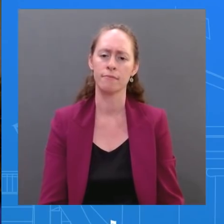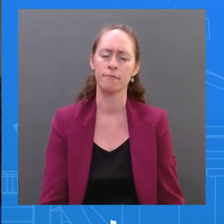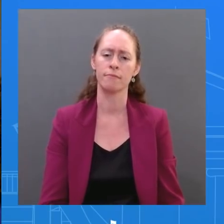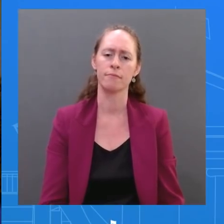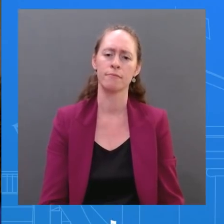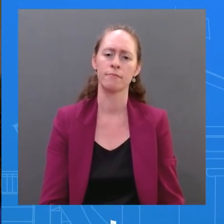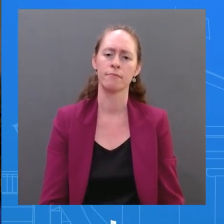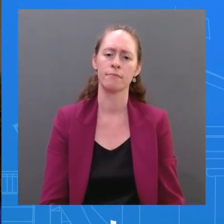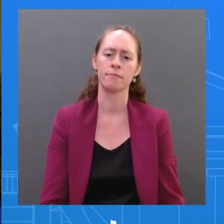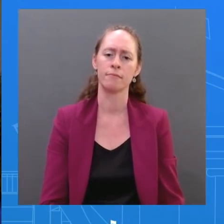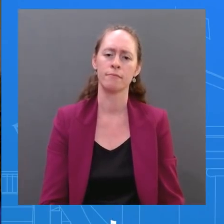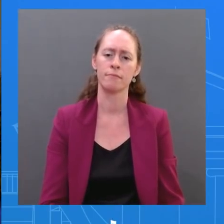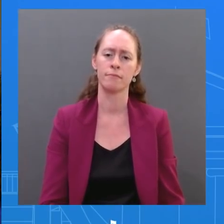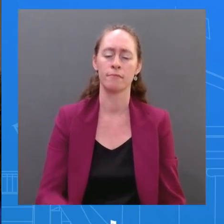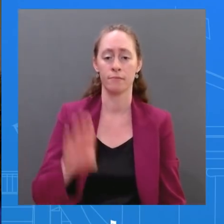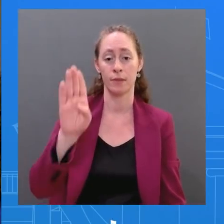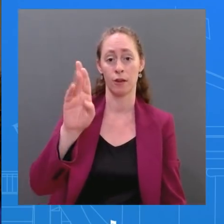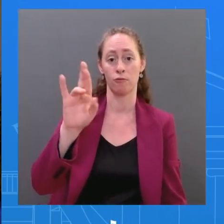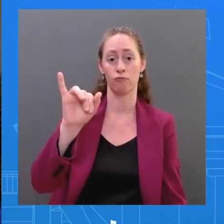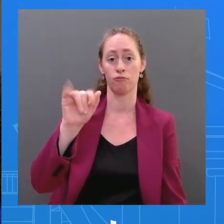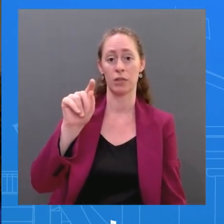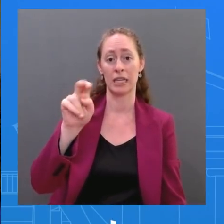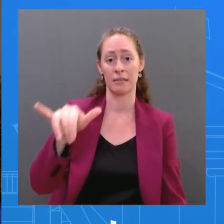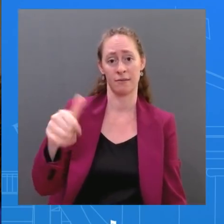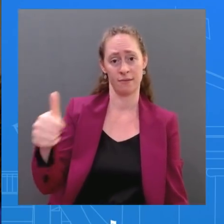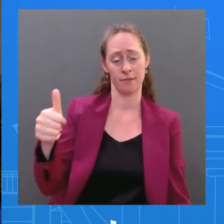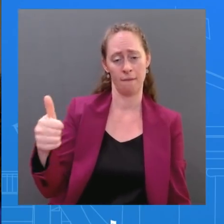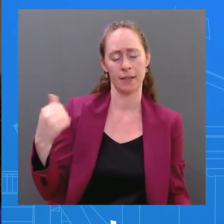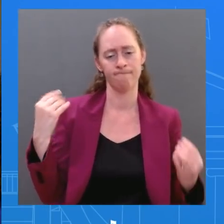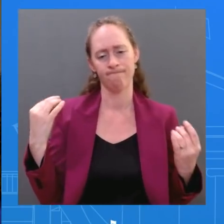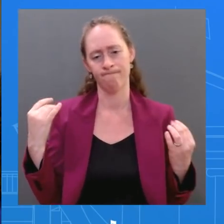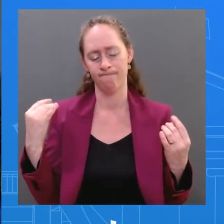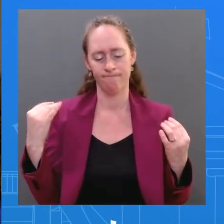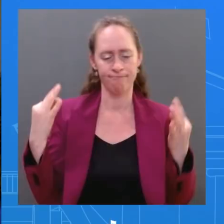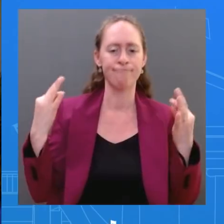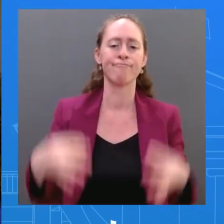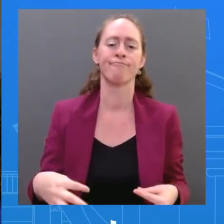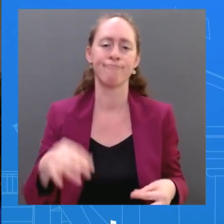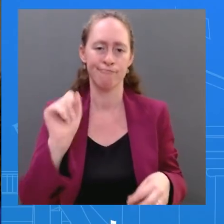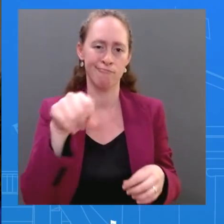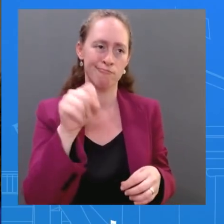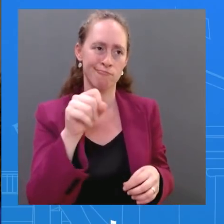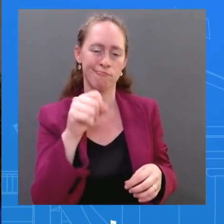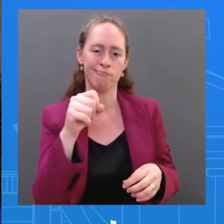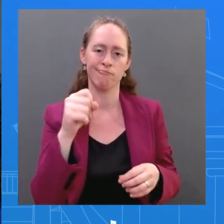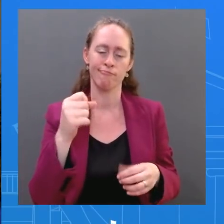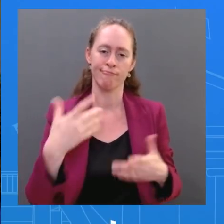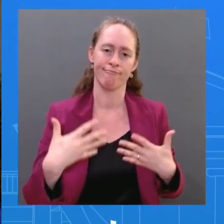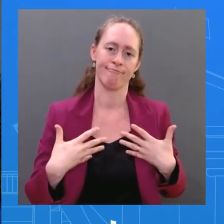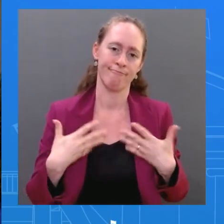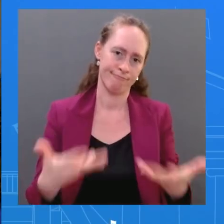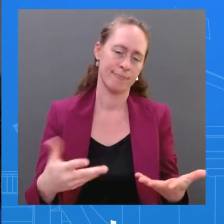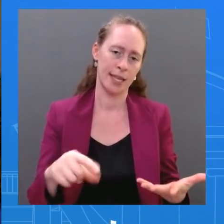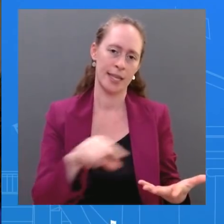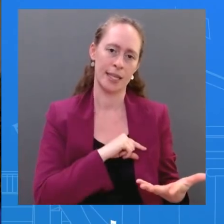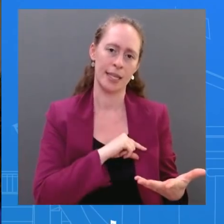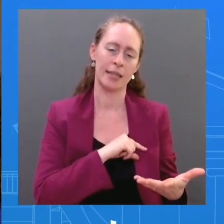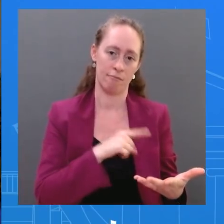that was discussed over several weeks to make this decision to plead guilty. Was the White House ever in any understanding